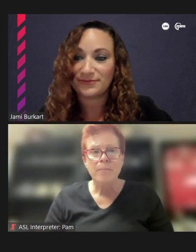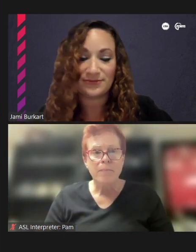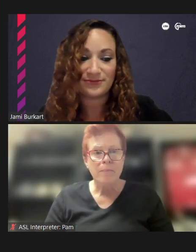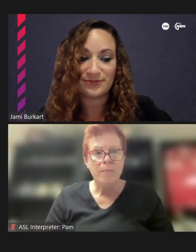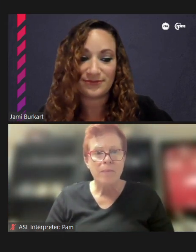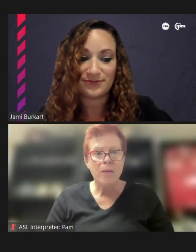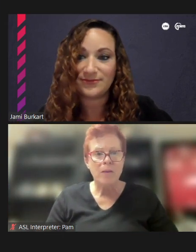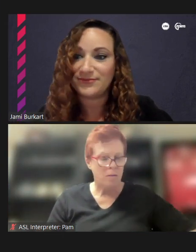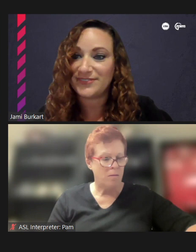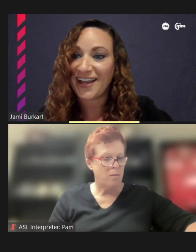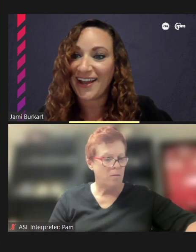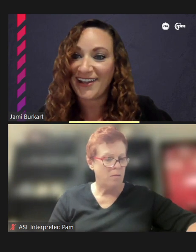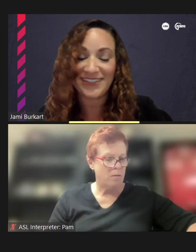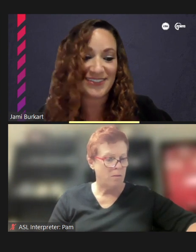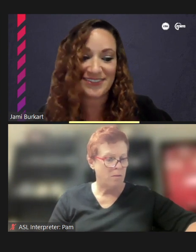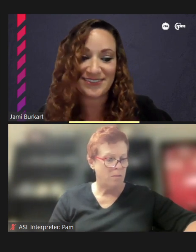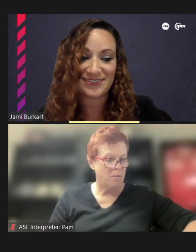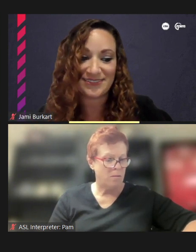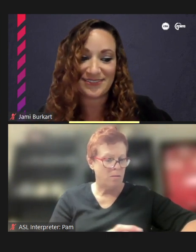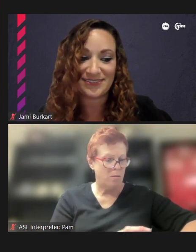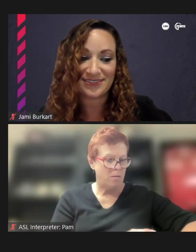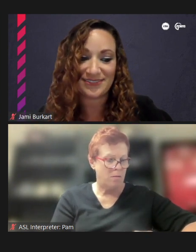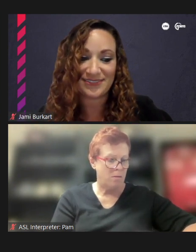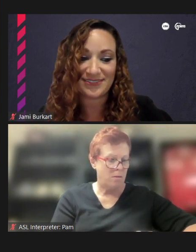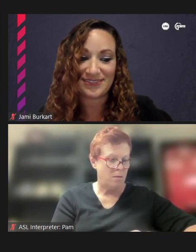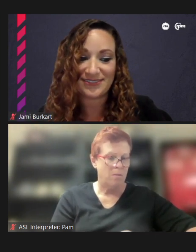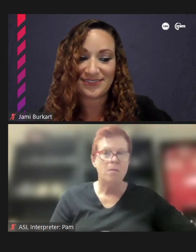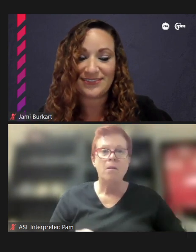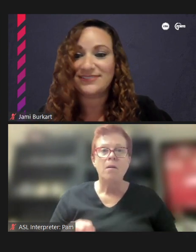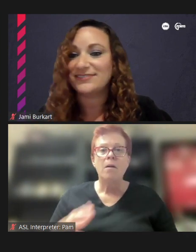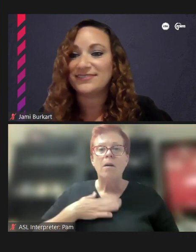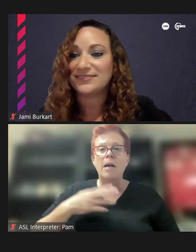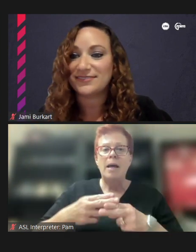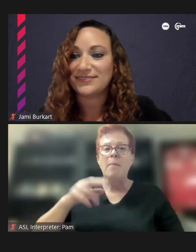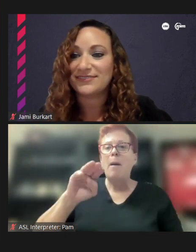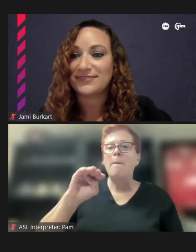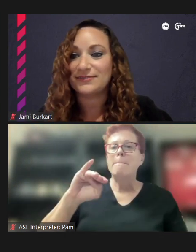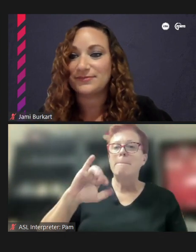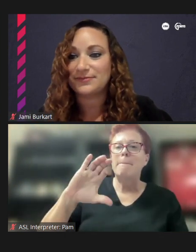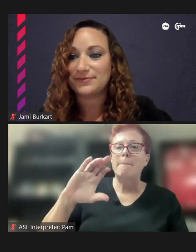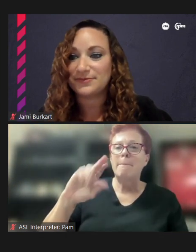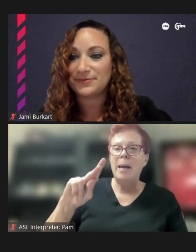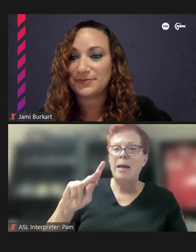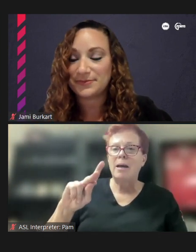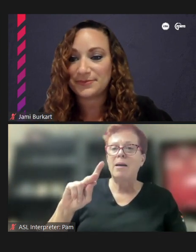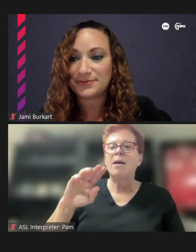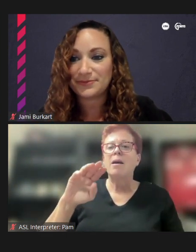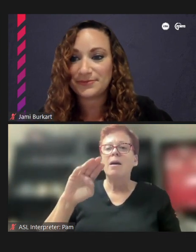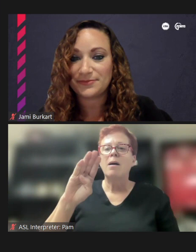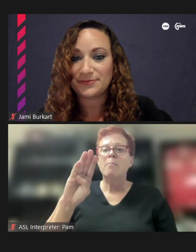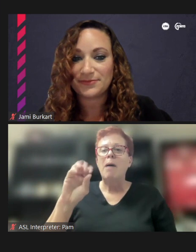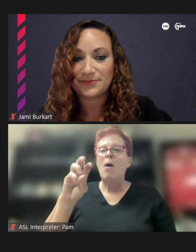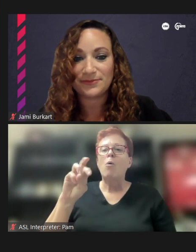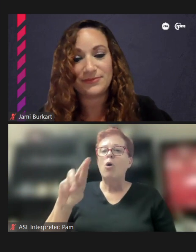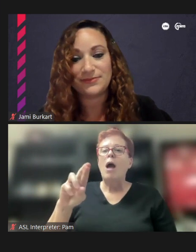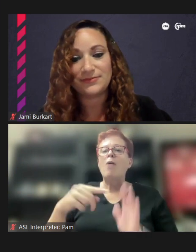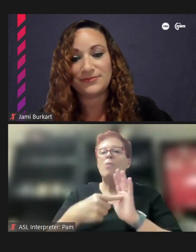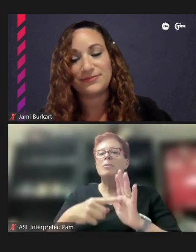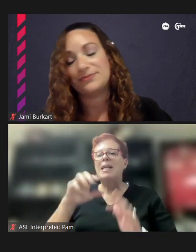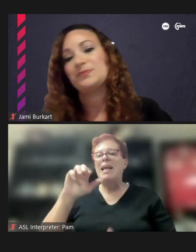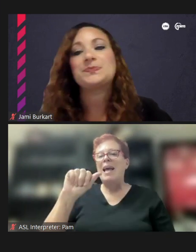Hello? Hi. My name is Mike Bauer, and I represent the Ainsley Winmore Block Club,